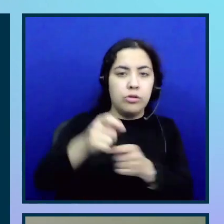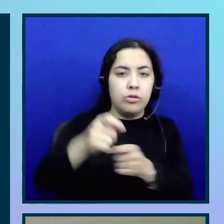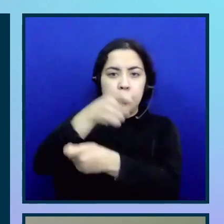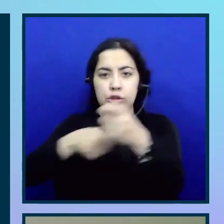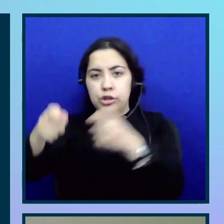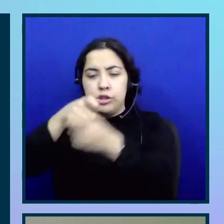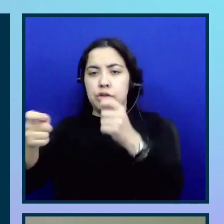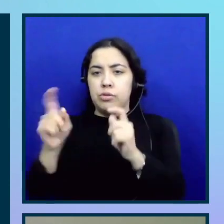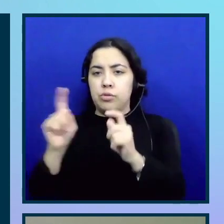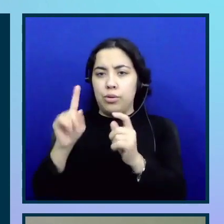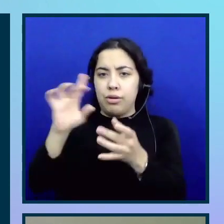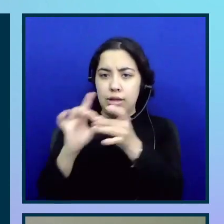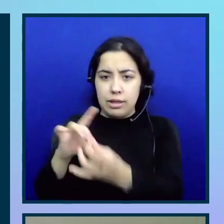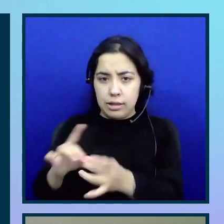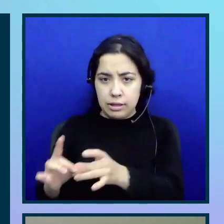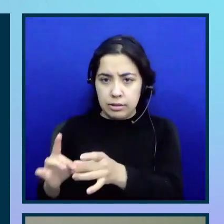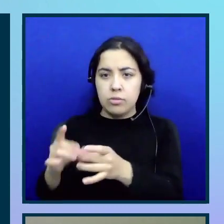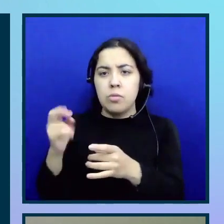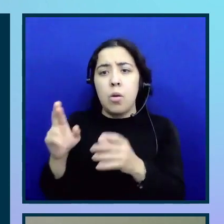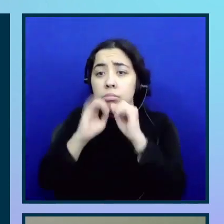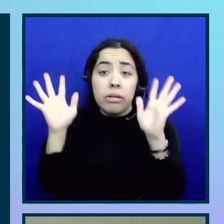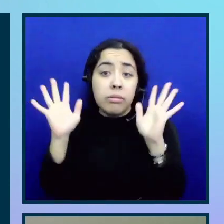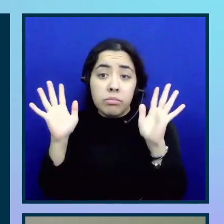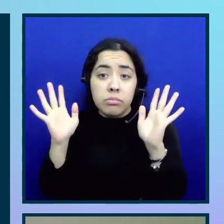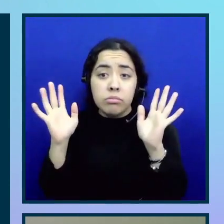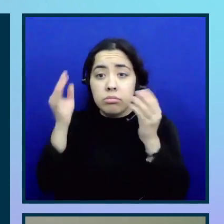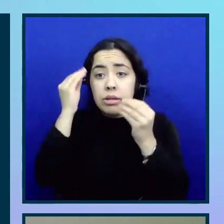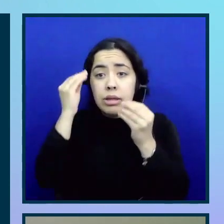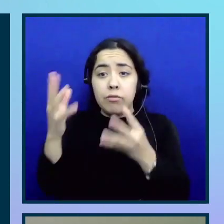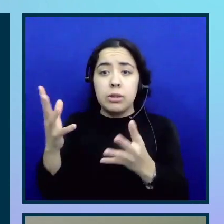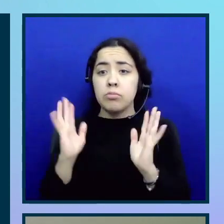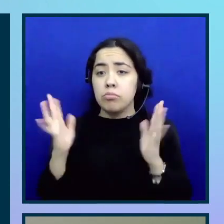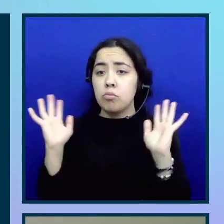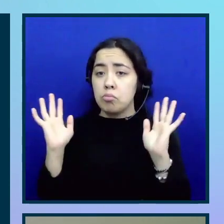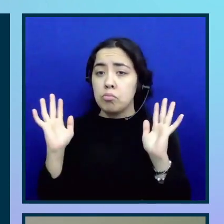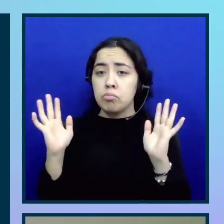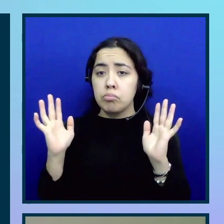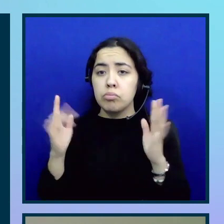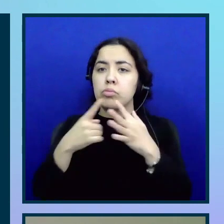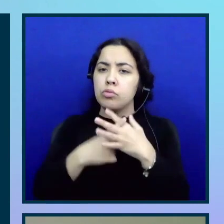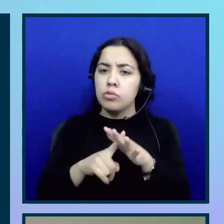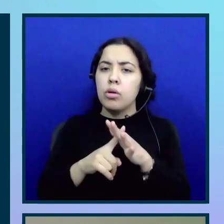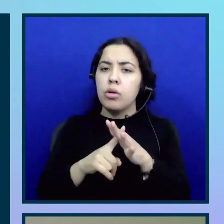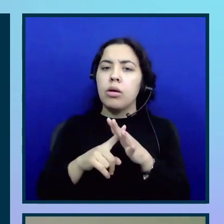Or can you do nothing? Is it just informational? So start with, start with like the smallest,